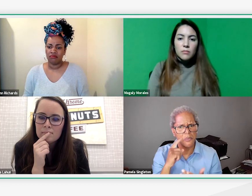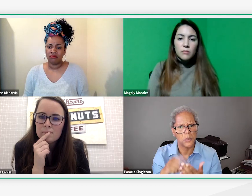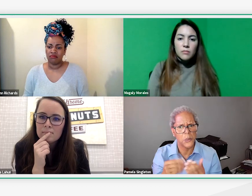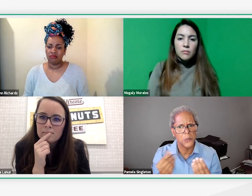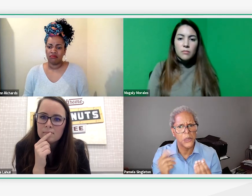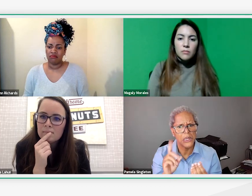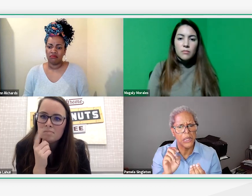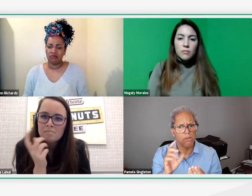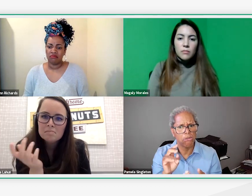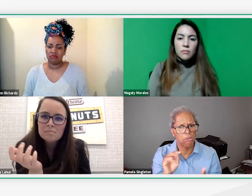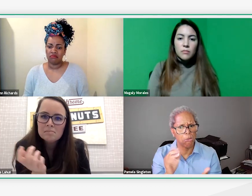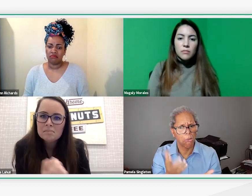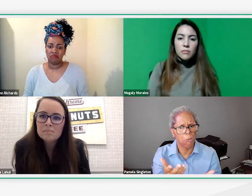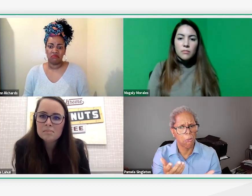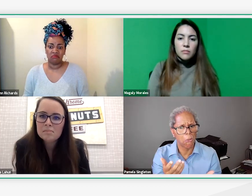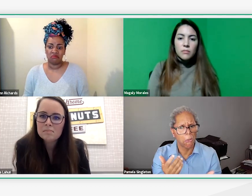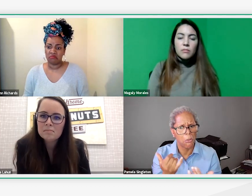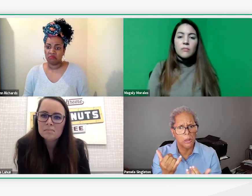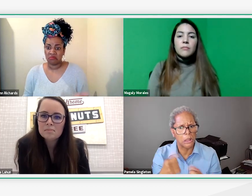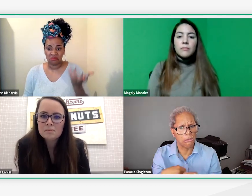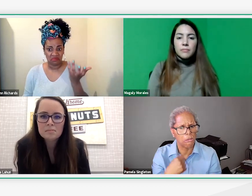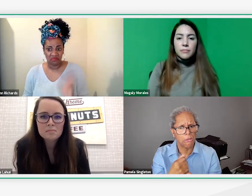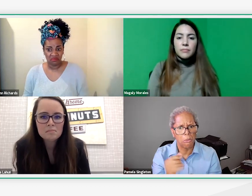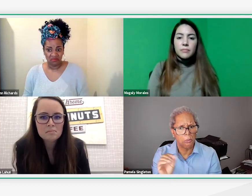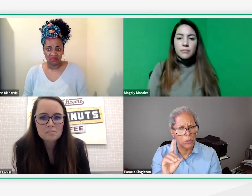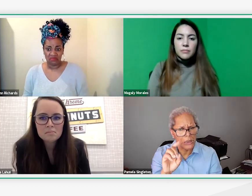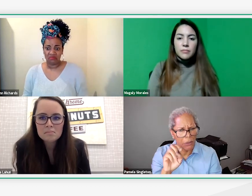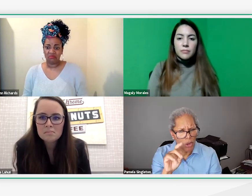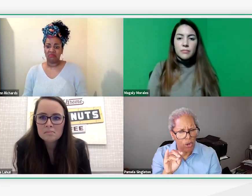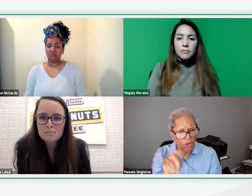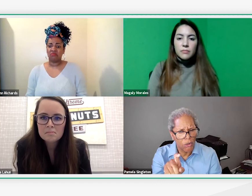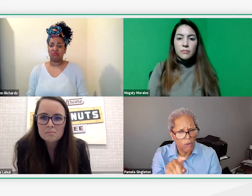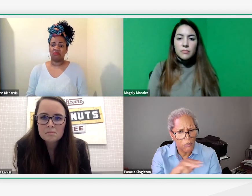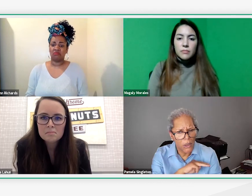recently. I'm not sure.